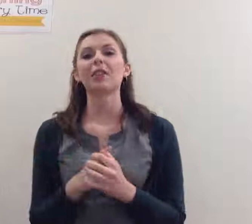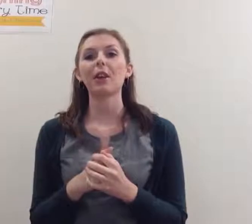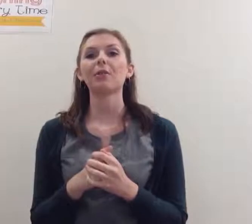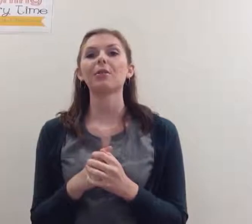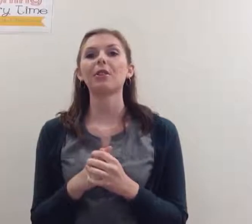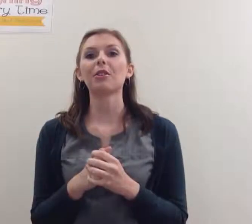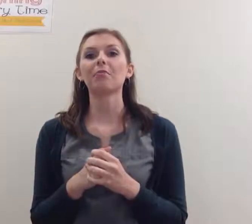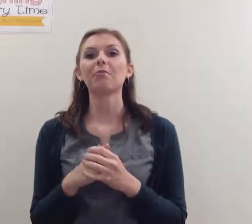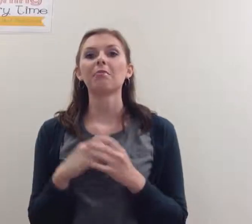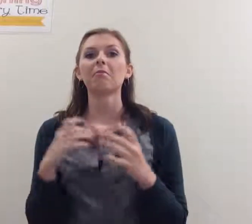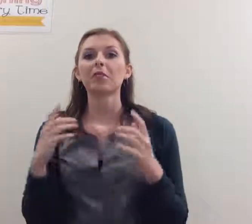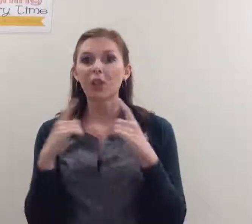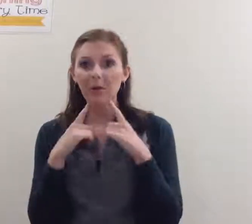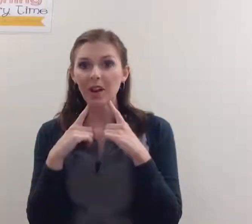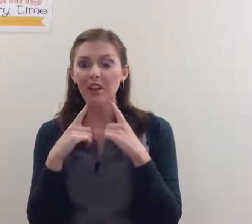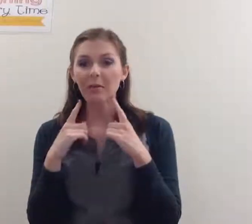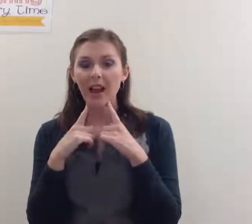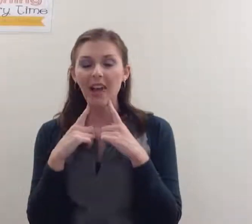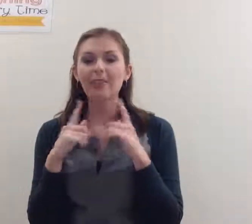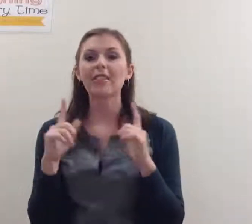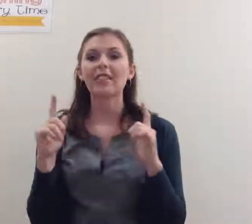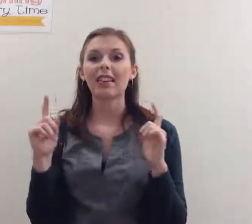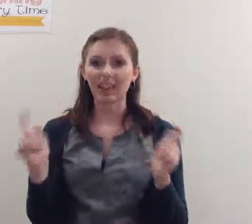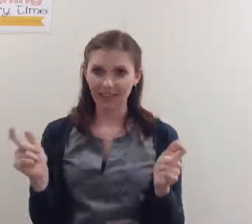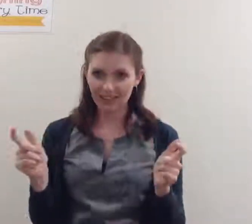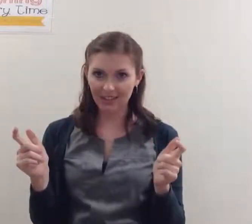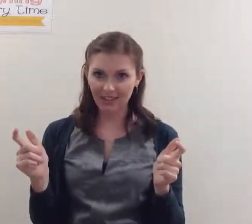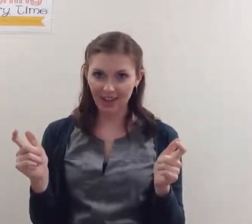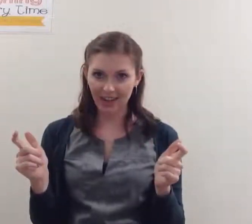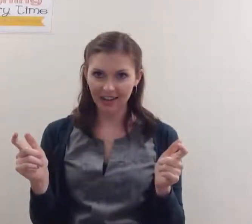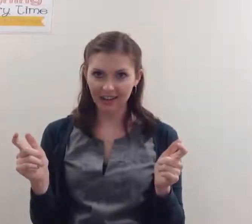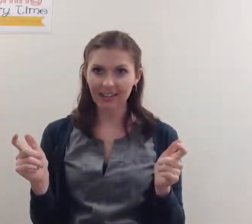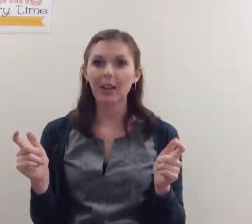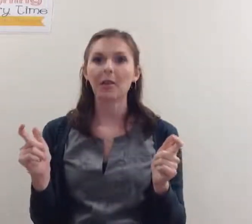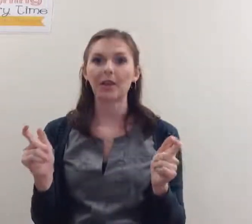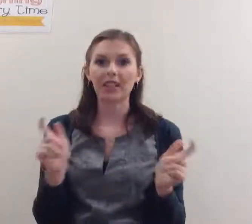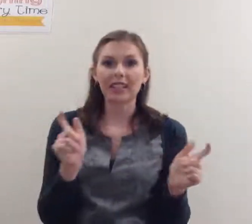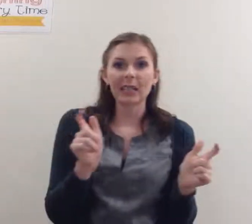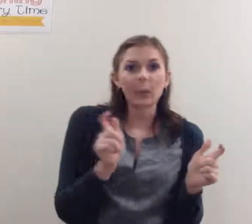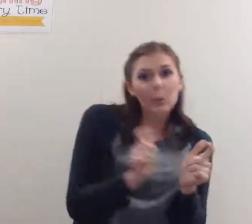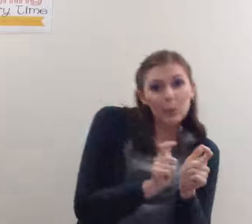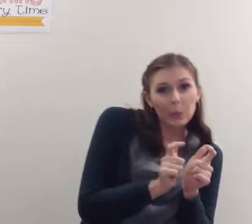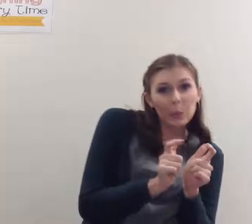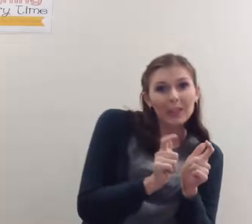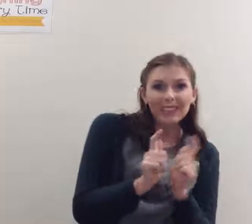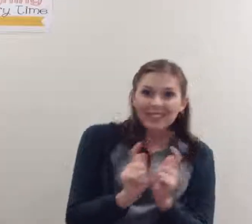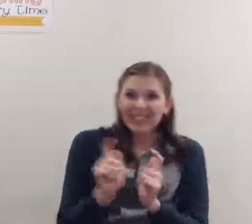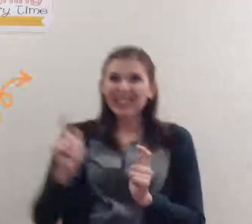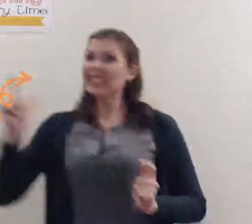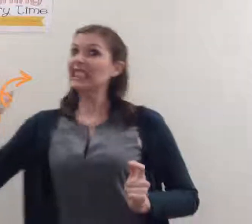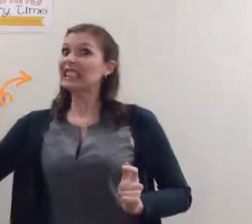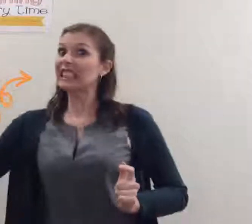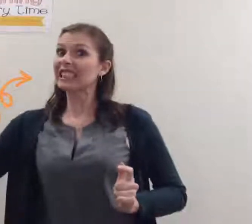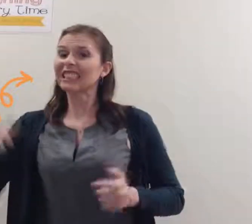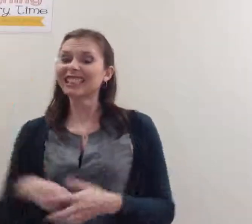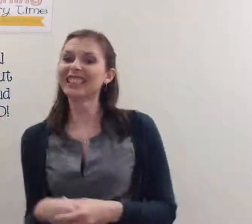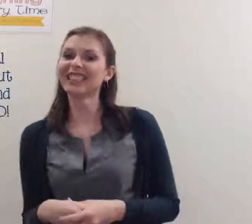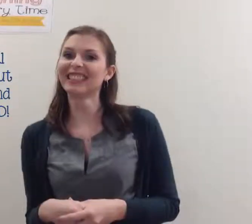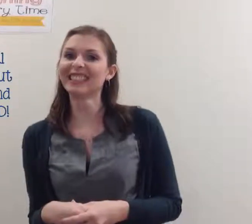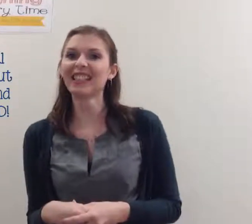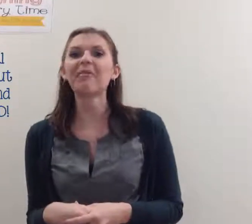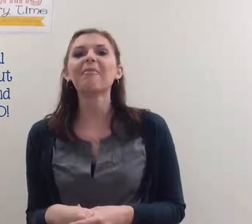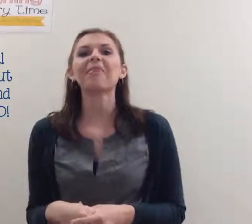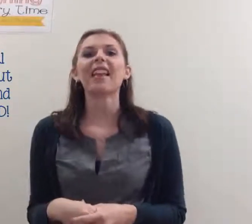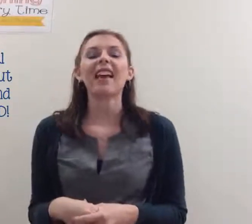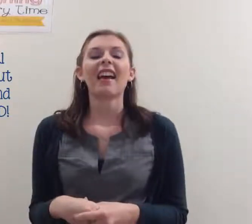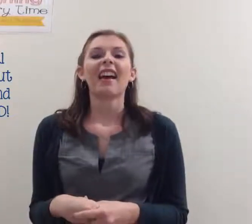So you'll show it on your mouth and in your hands, whether it's [demonstrating].